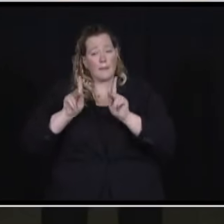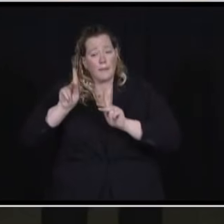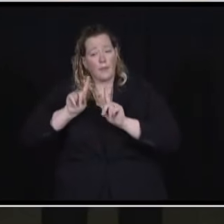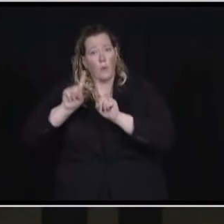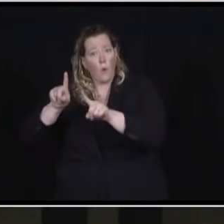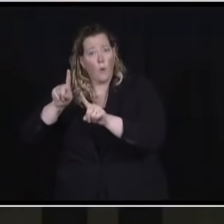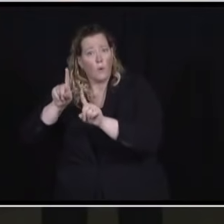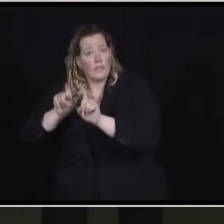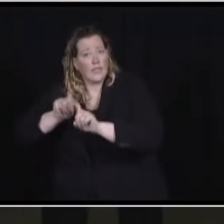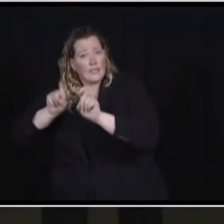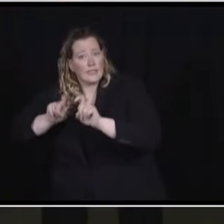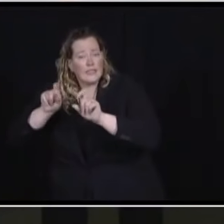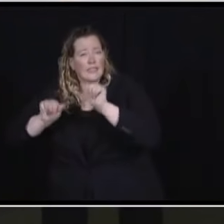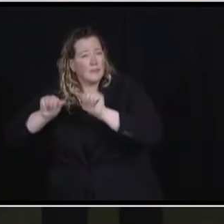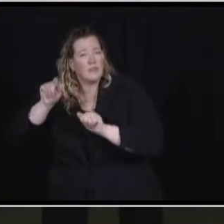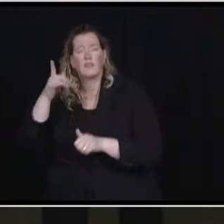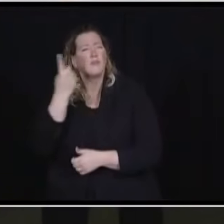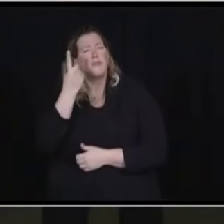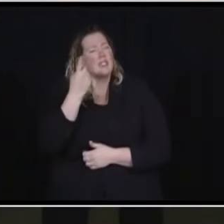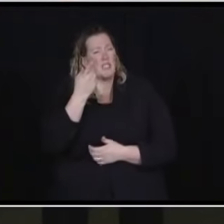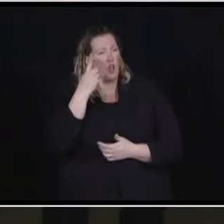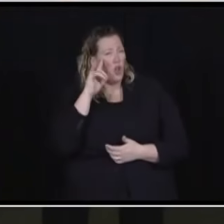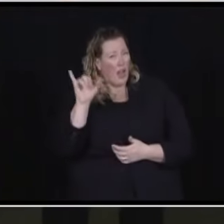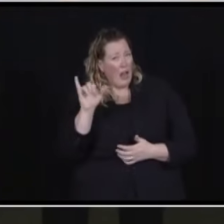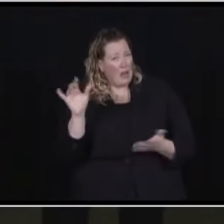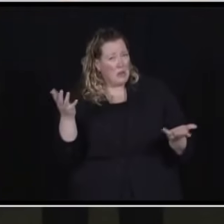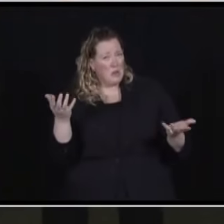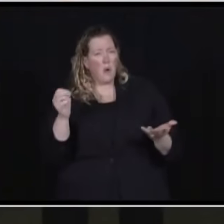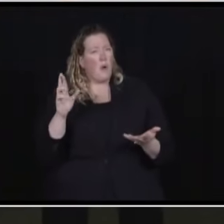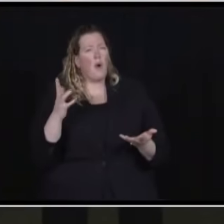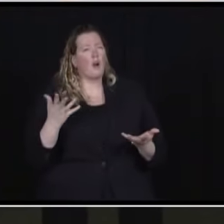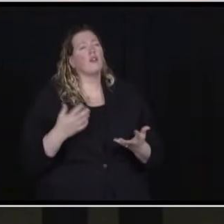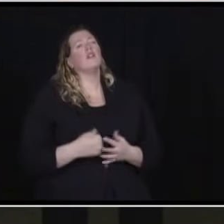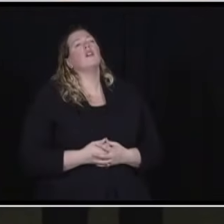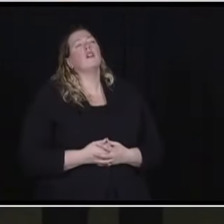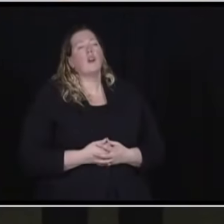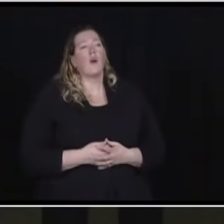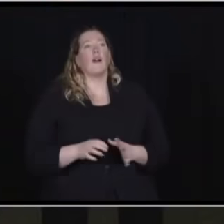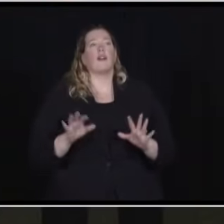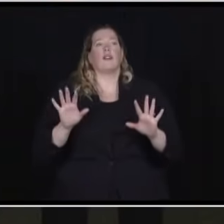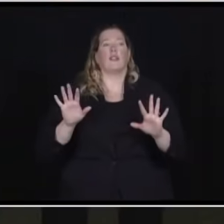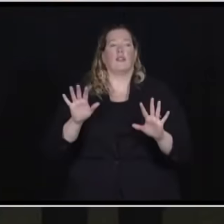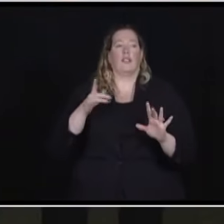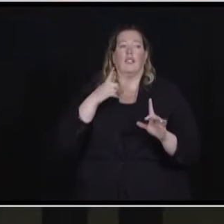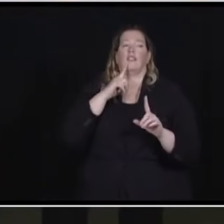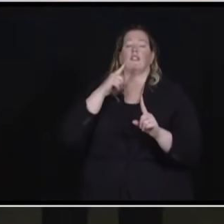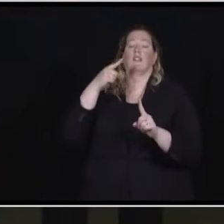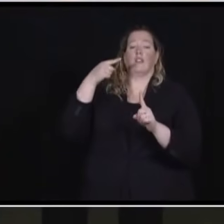December for what the people on Ontario will need for us. Next question. Next question comes from Global News.